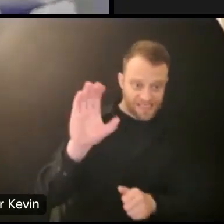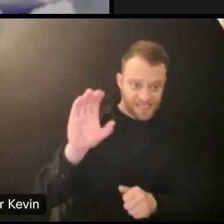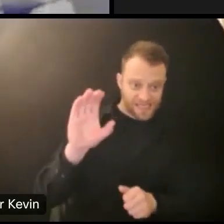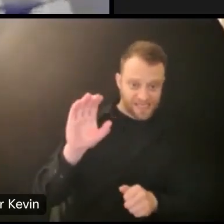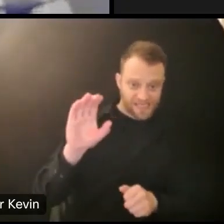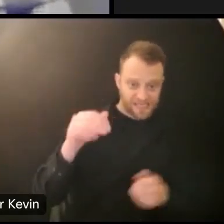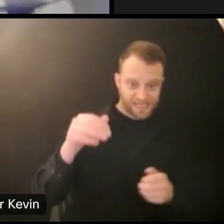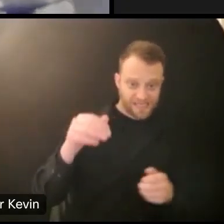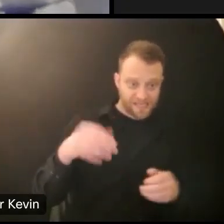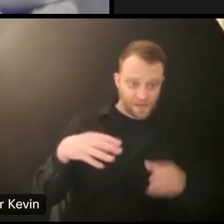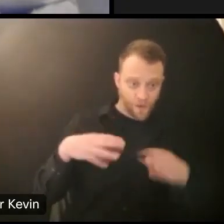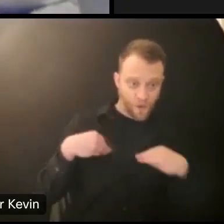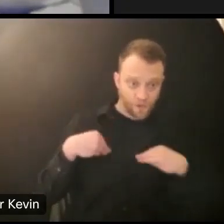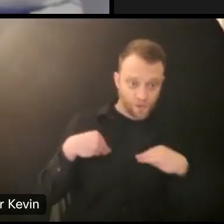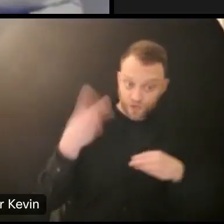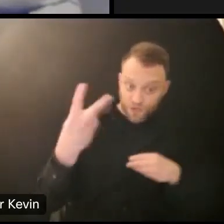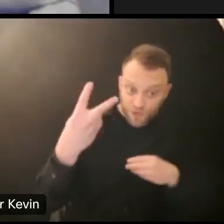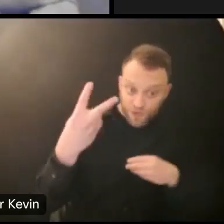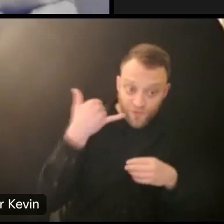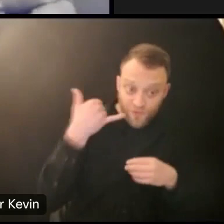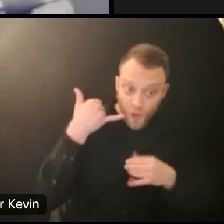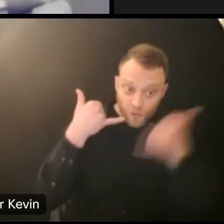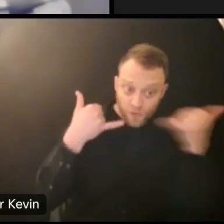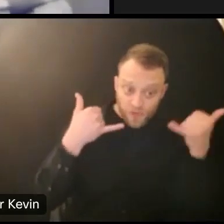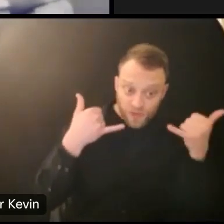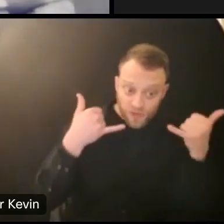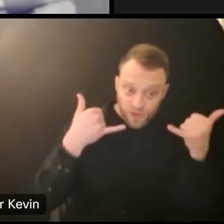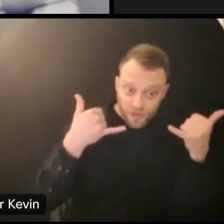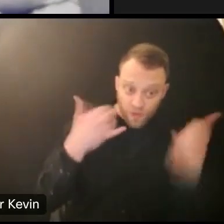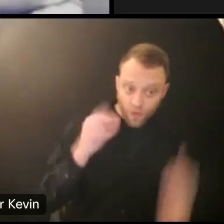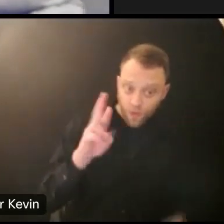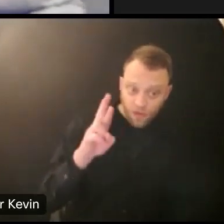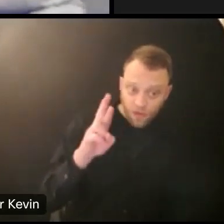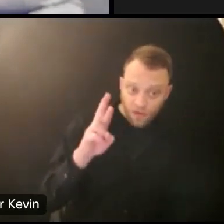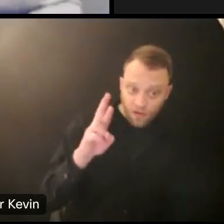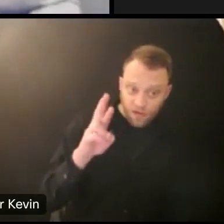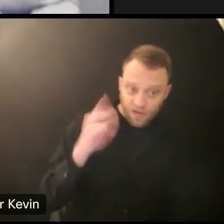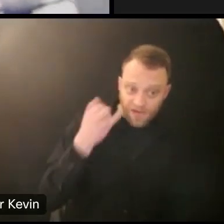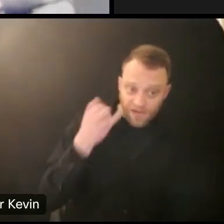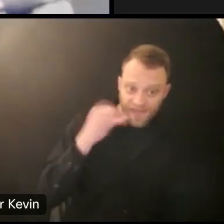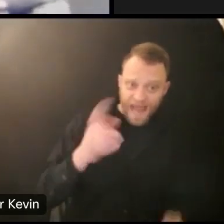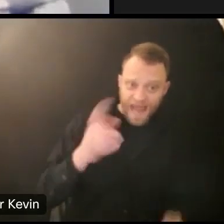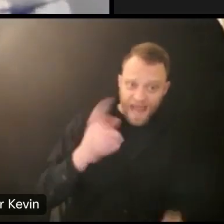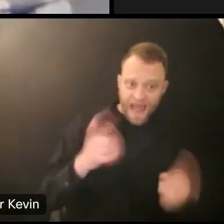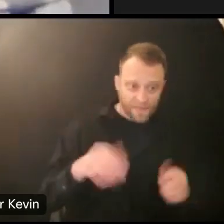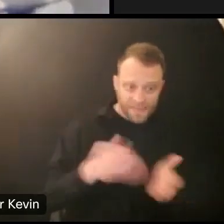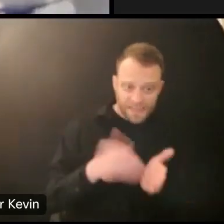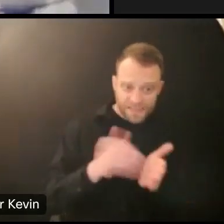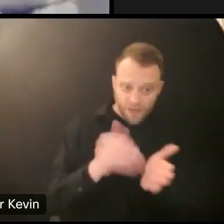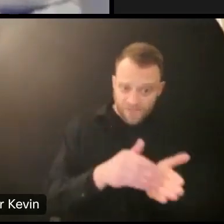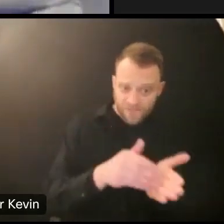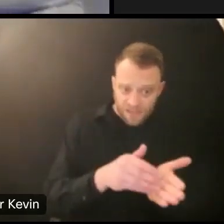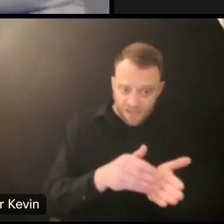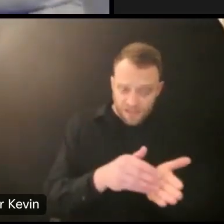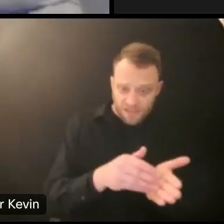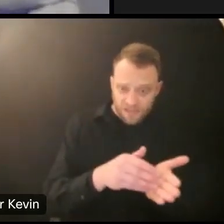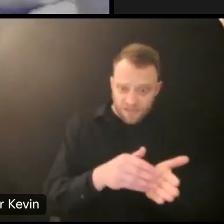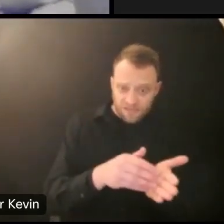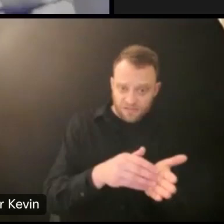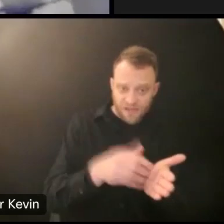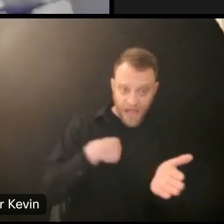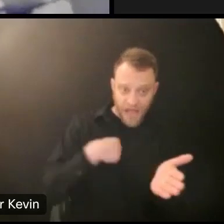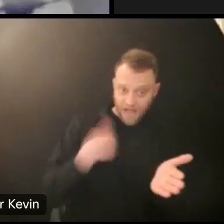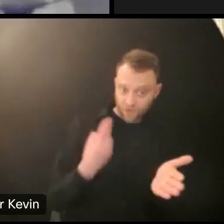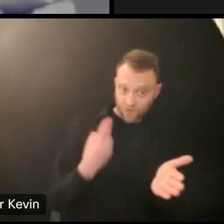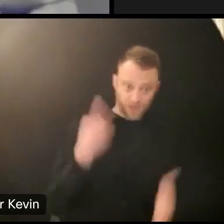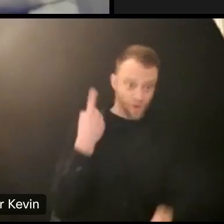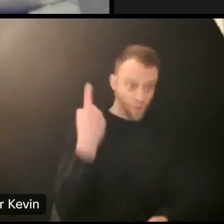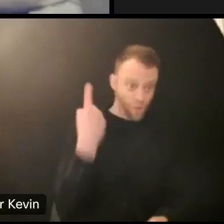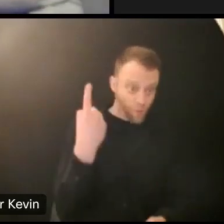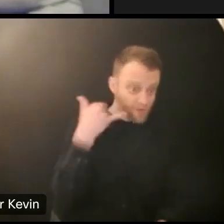whether it's common, whether it comes out of the ANC budget, and you know, should we be,